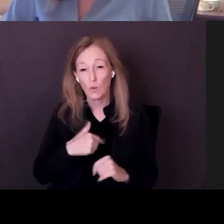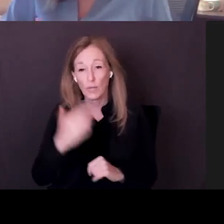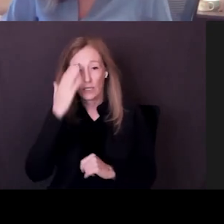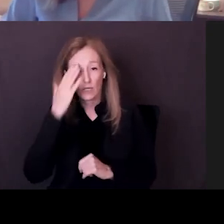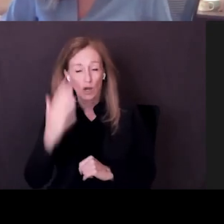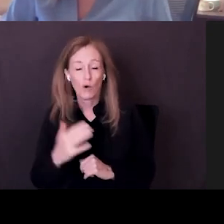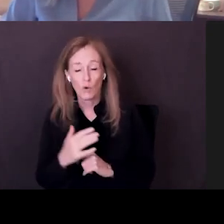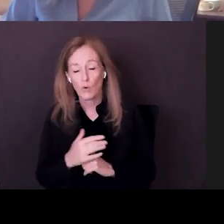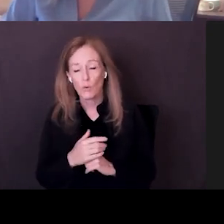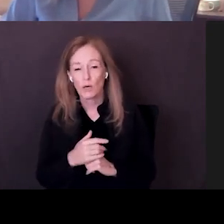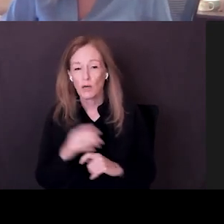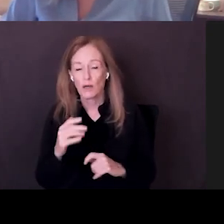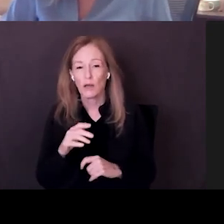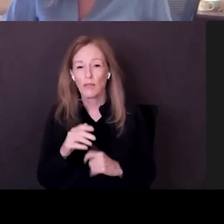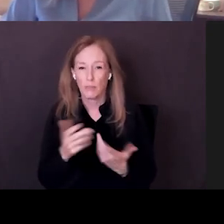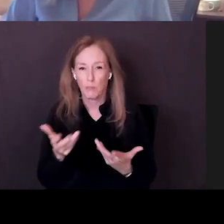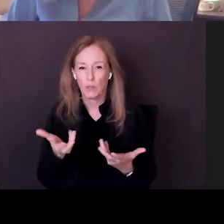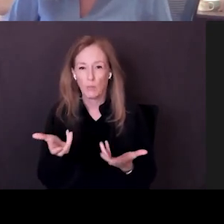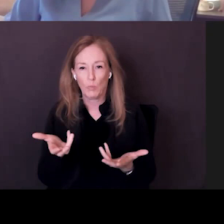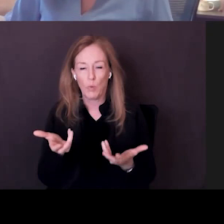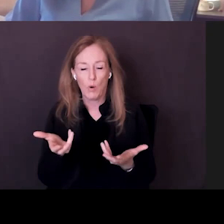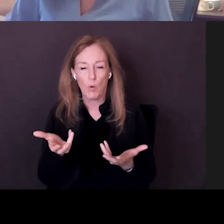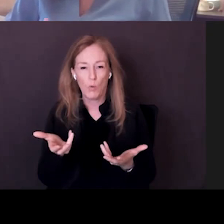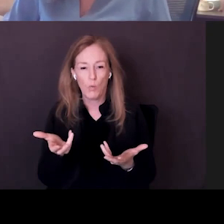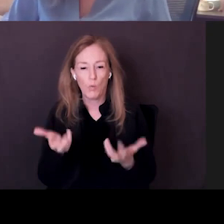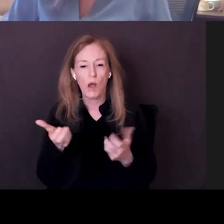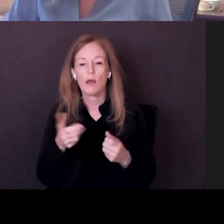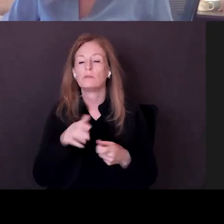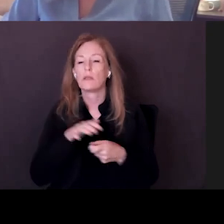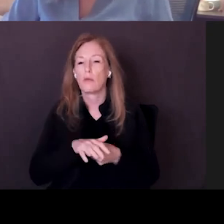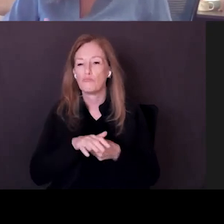WE PLAN TO TAKE THE PRESSURE OFF MEDICAL PROVIDERS AND ER'S AND